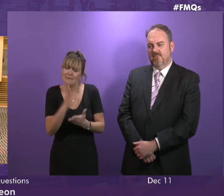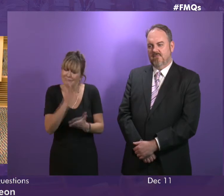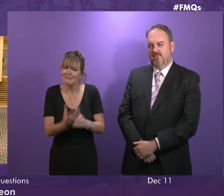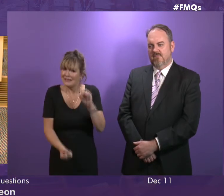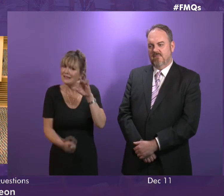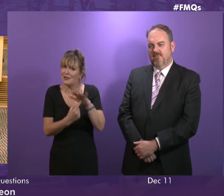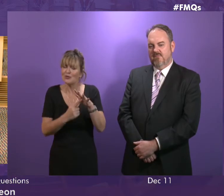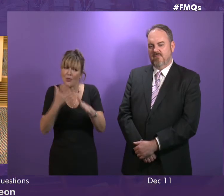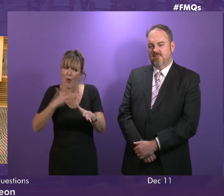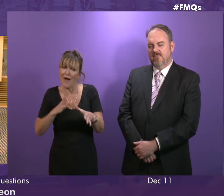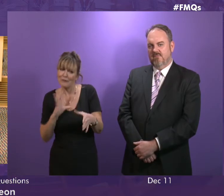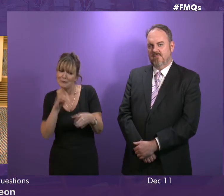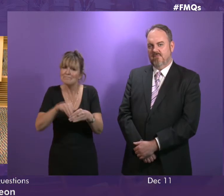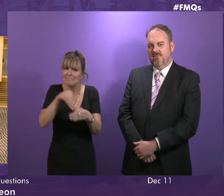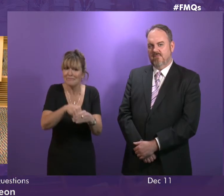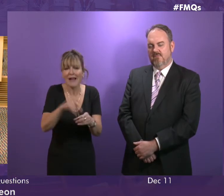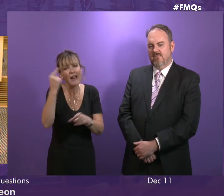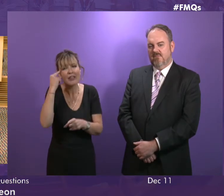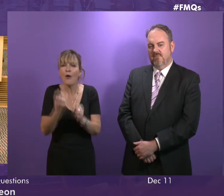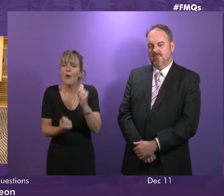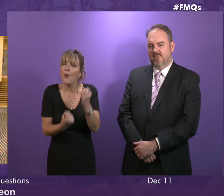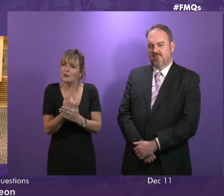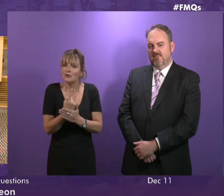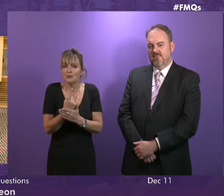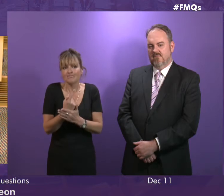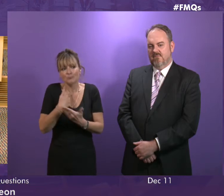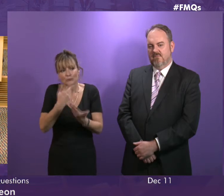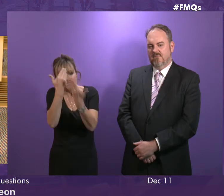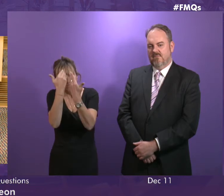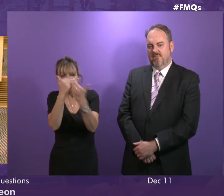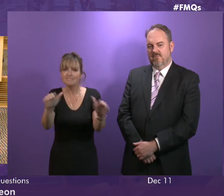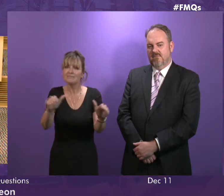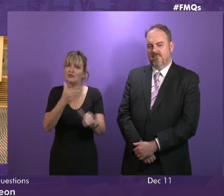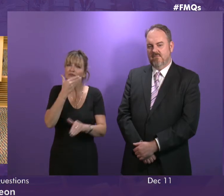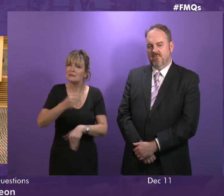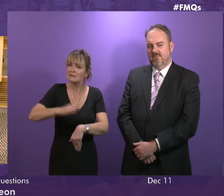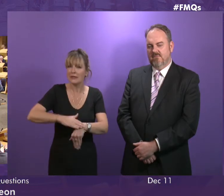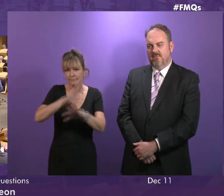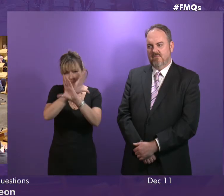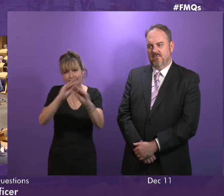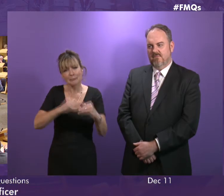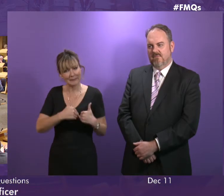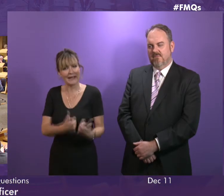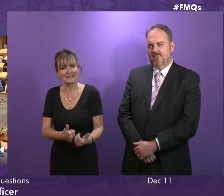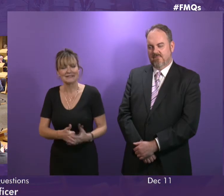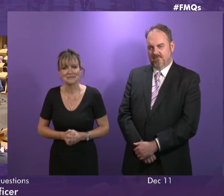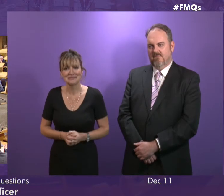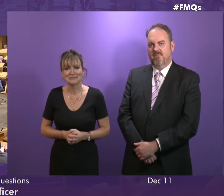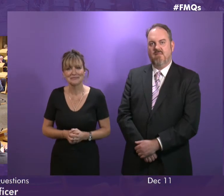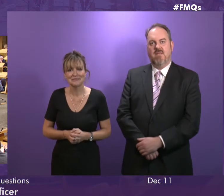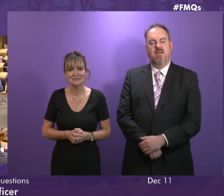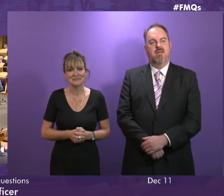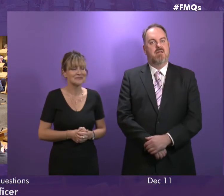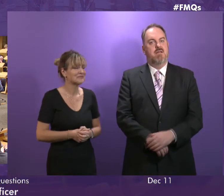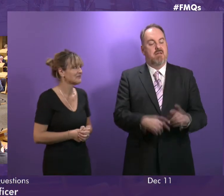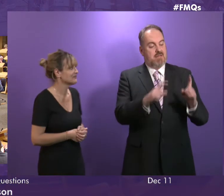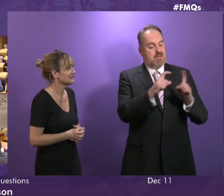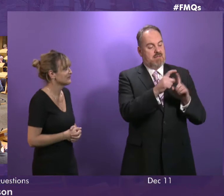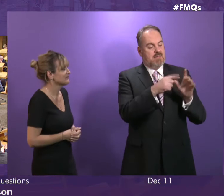on, and there is an opportunity for us to send that message over the Christmas period.